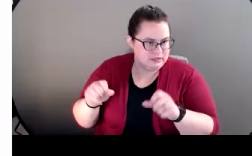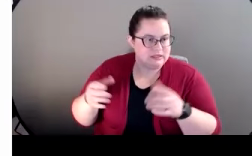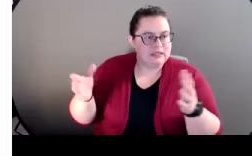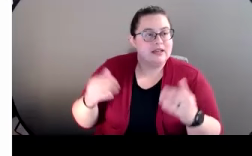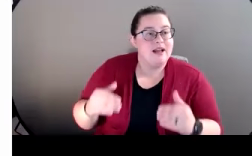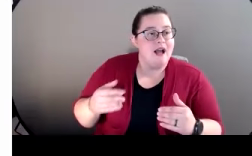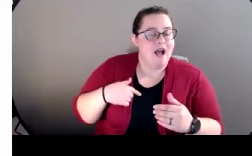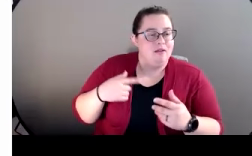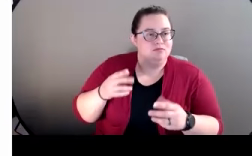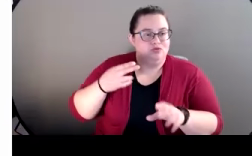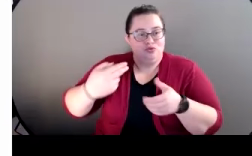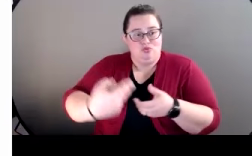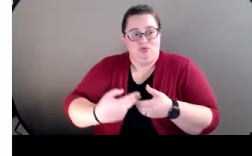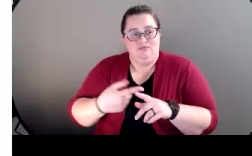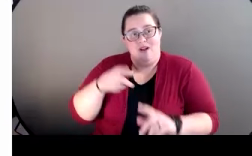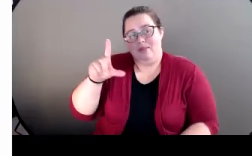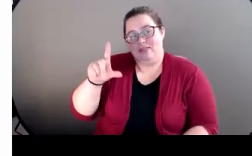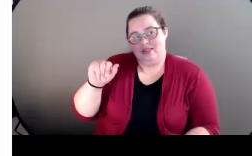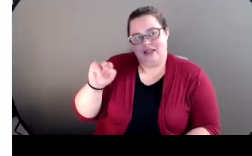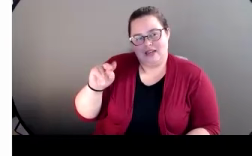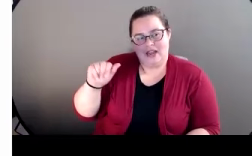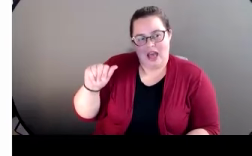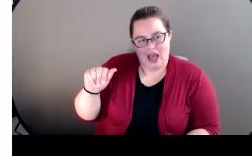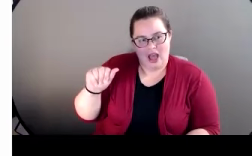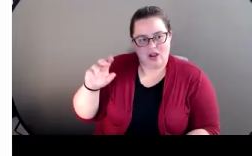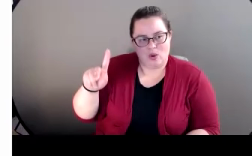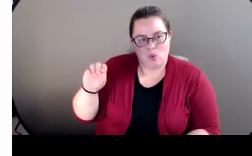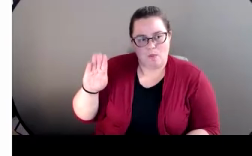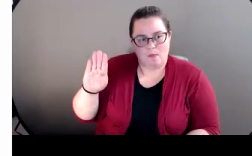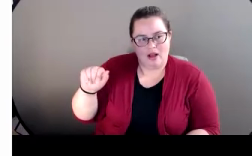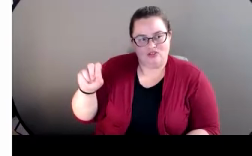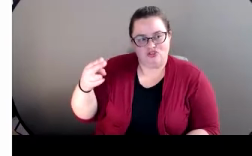She is, now the co-chair of the library.